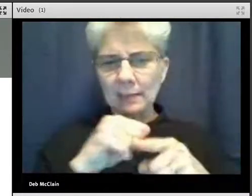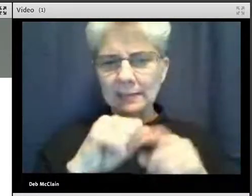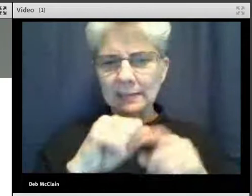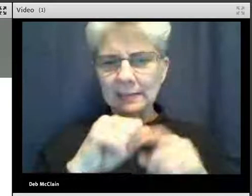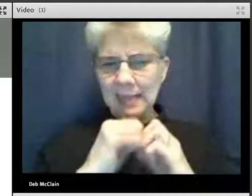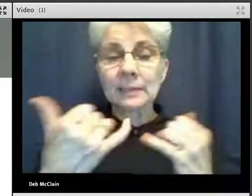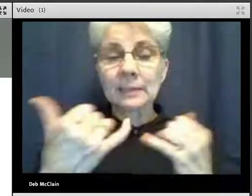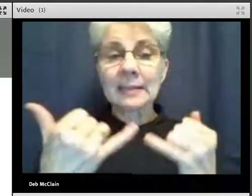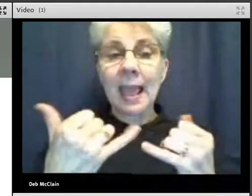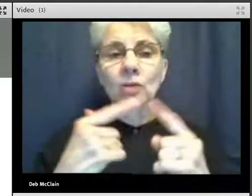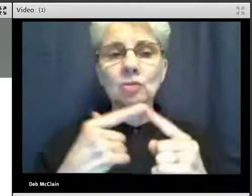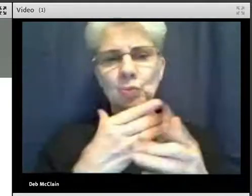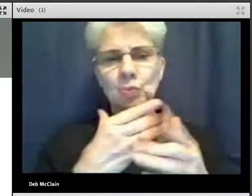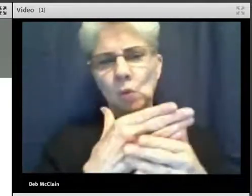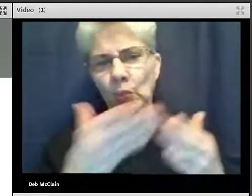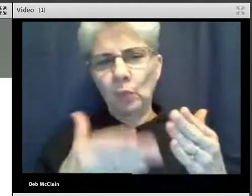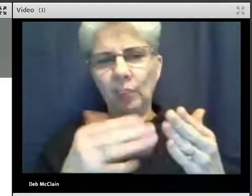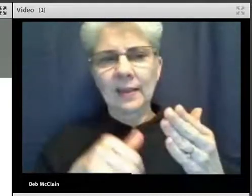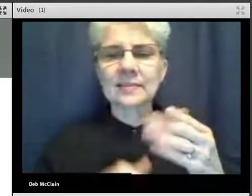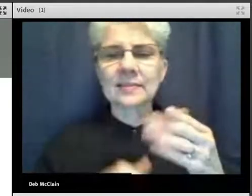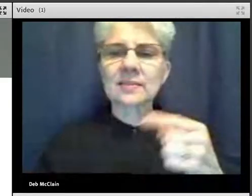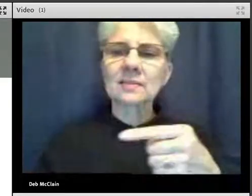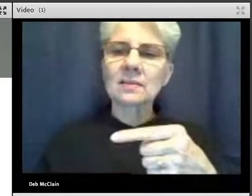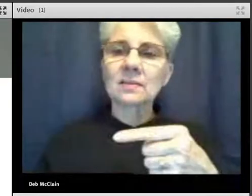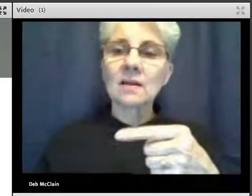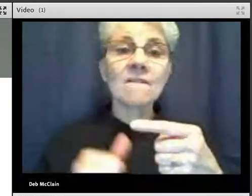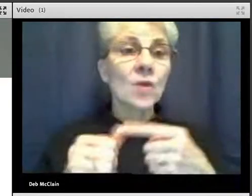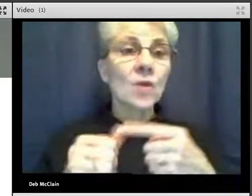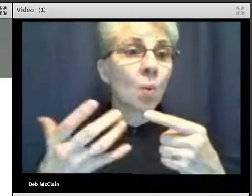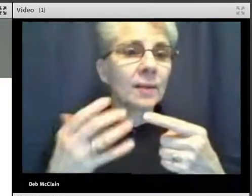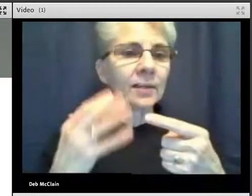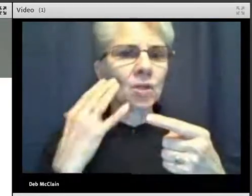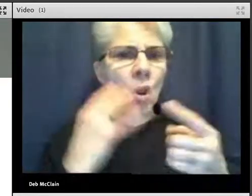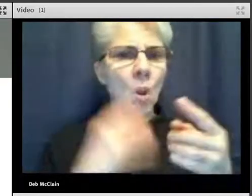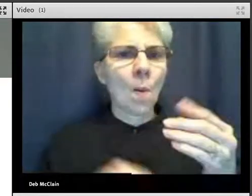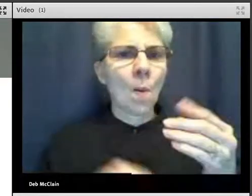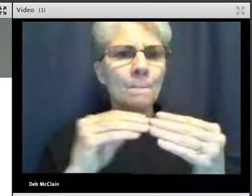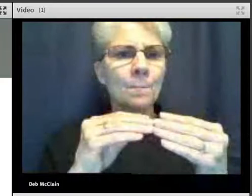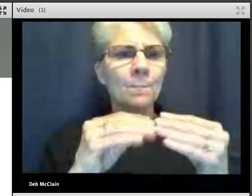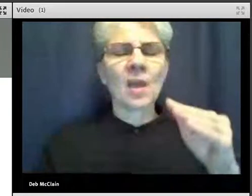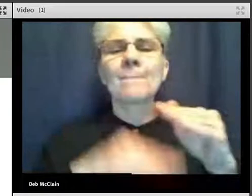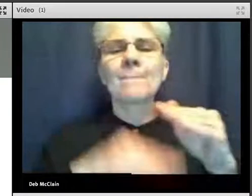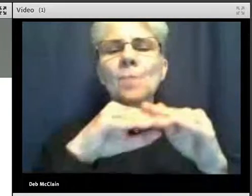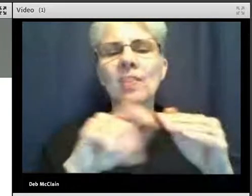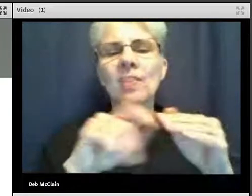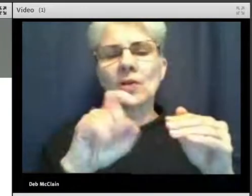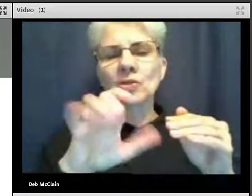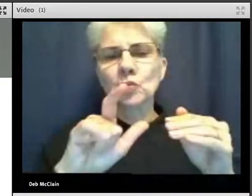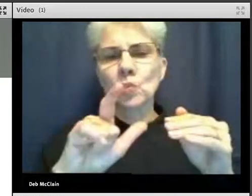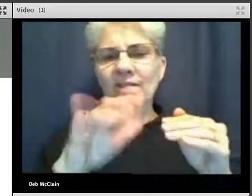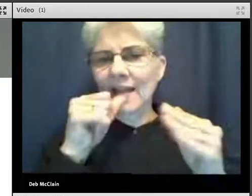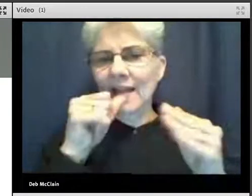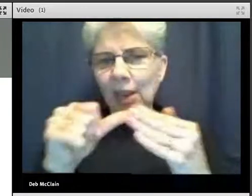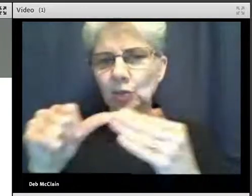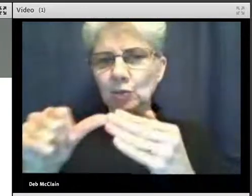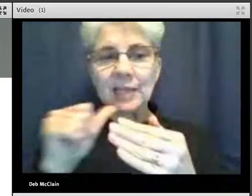some best practices now to kind of go through this. The first is no more than 125 characters.